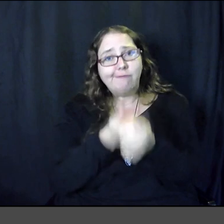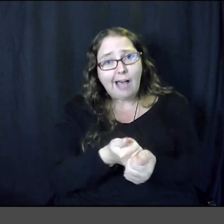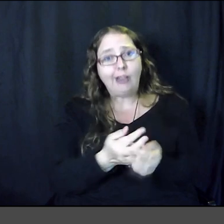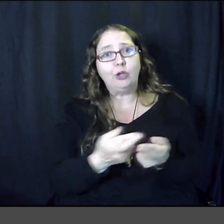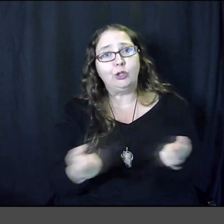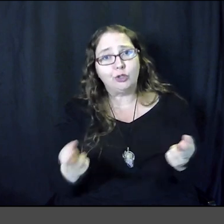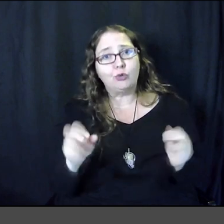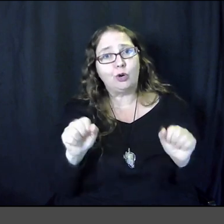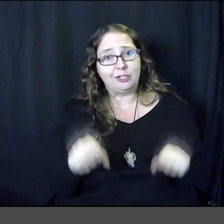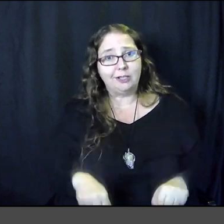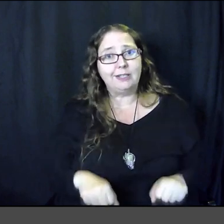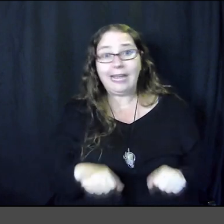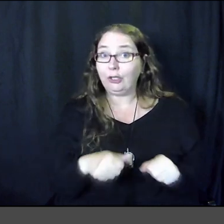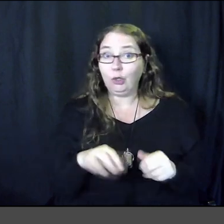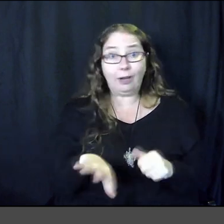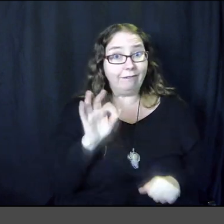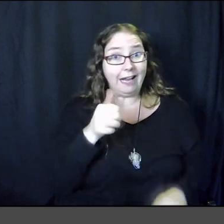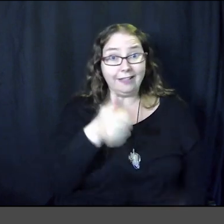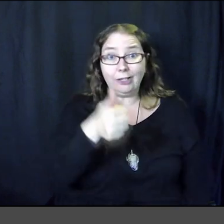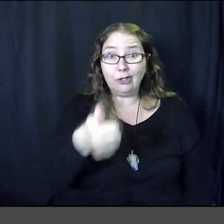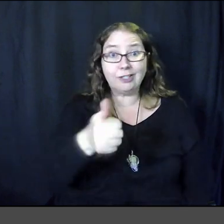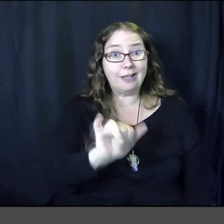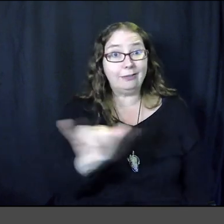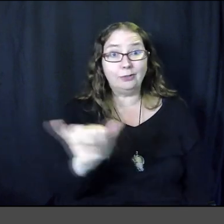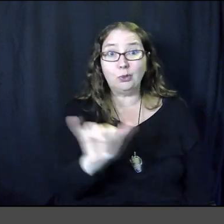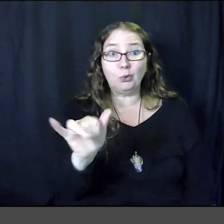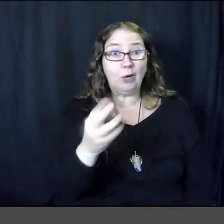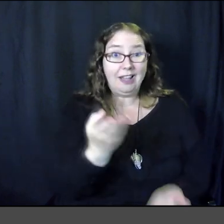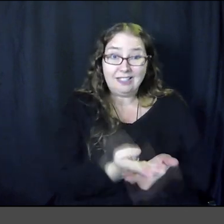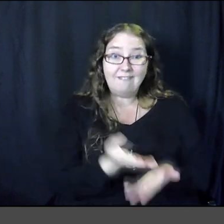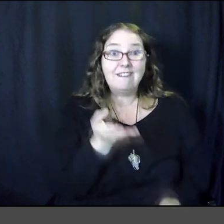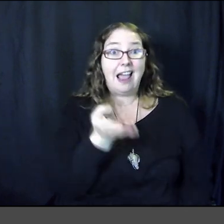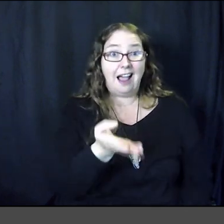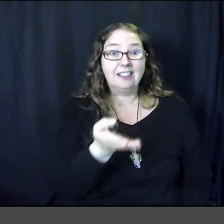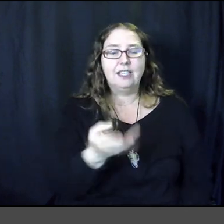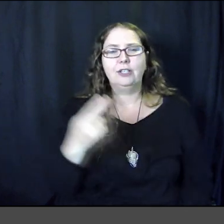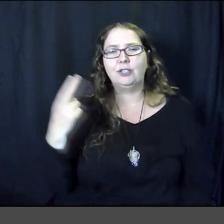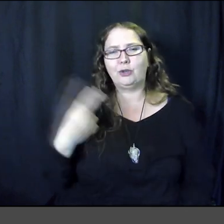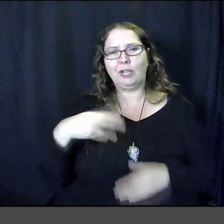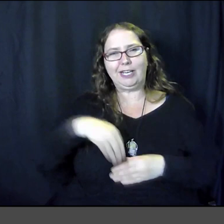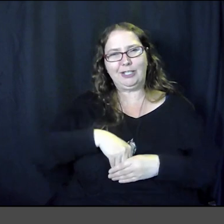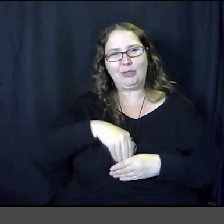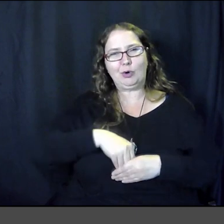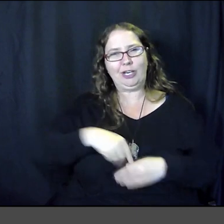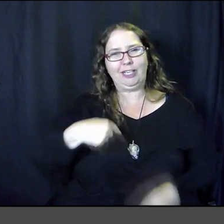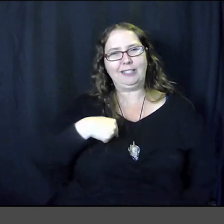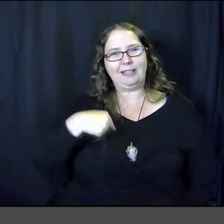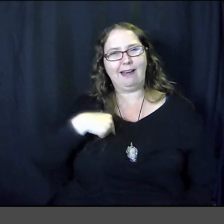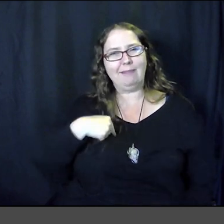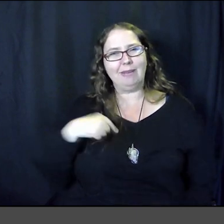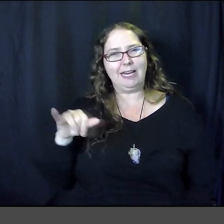AND SO THE HISTORIAN, THE HISTORIAN IN ME IS LIKE IT IS THROUGH THIS KIND OF WORK